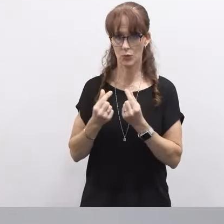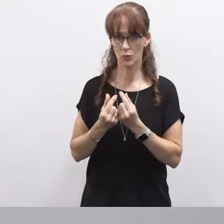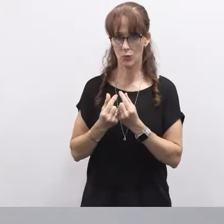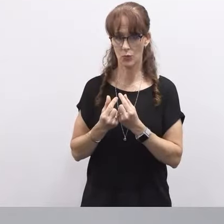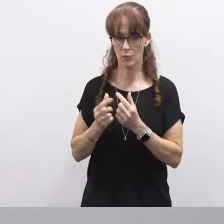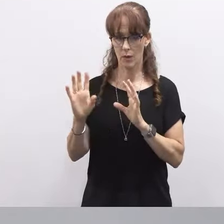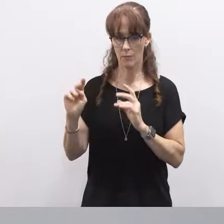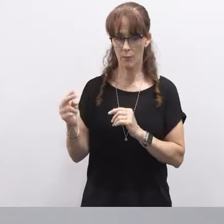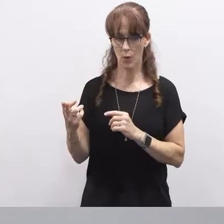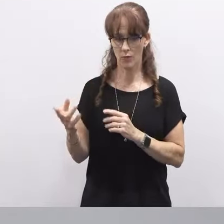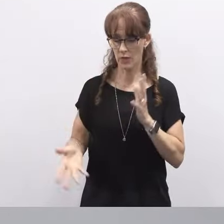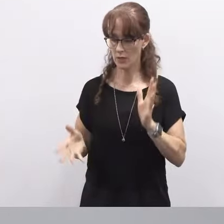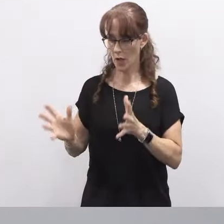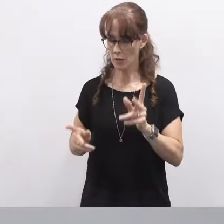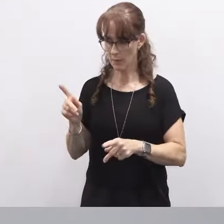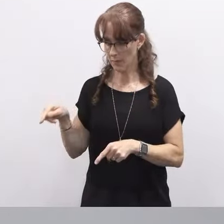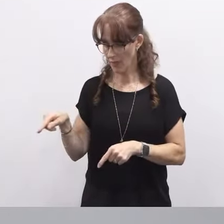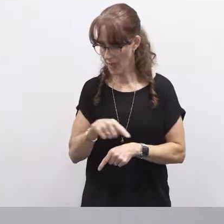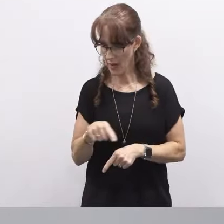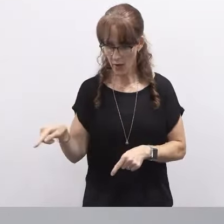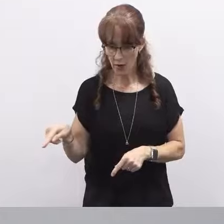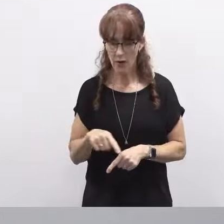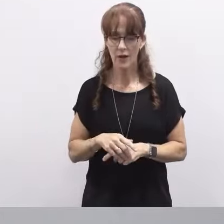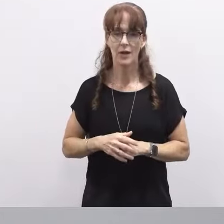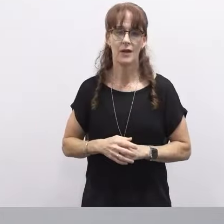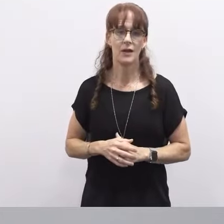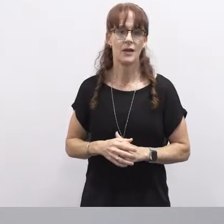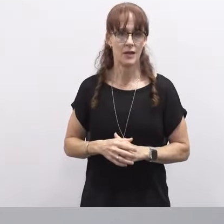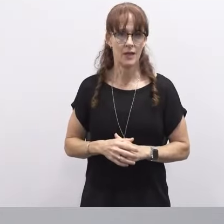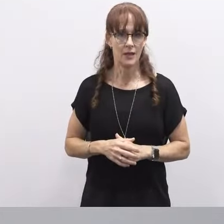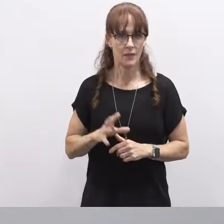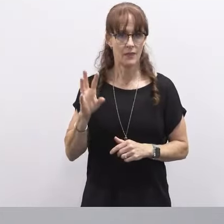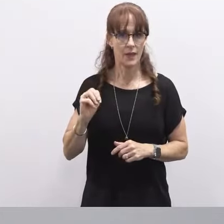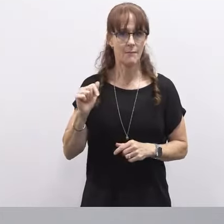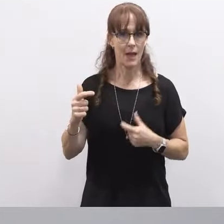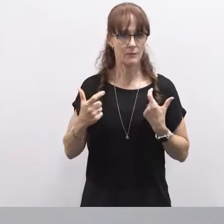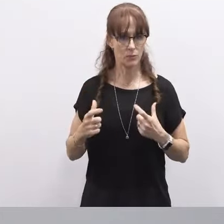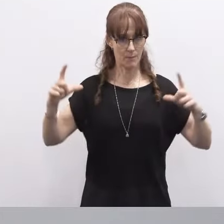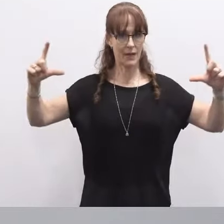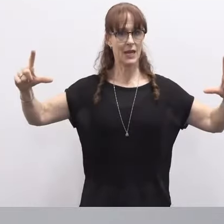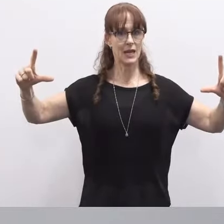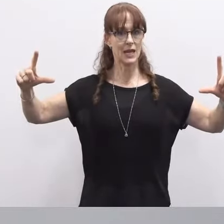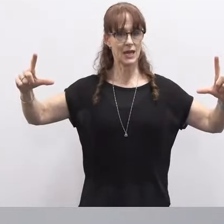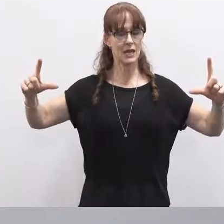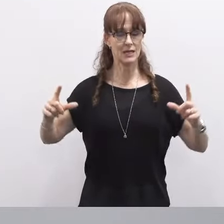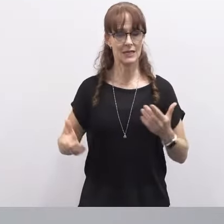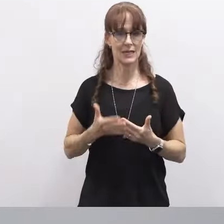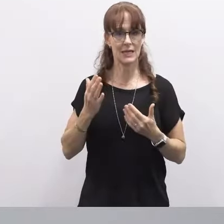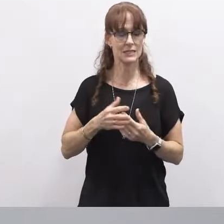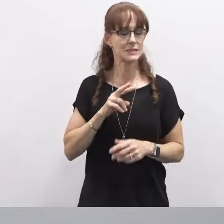and to talk to the people there that the maps were bigger and easier to read.